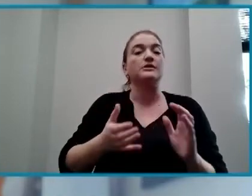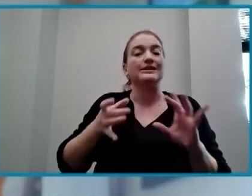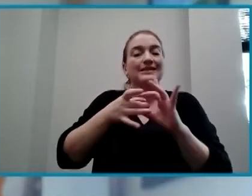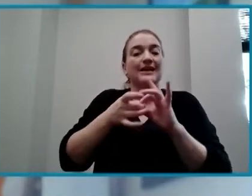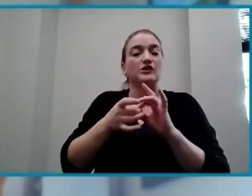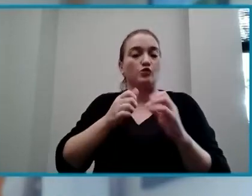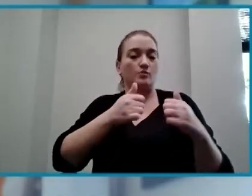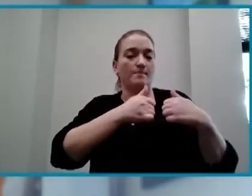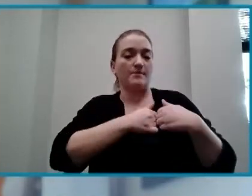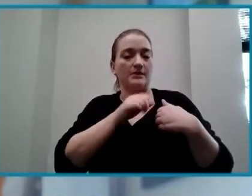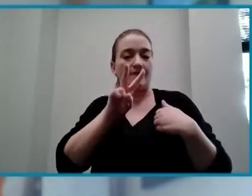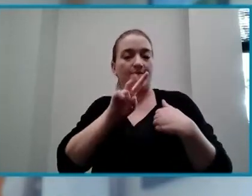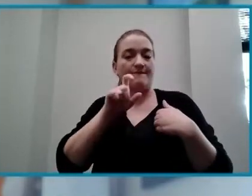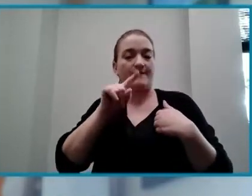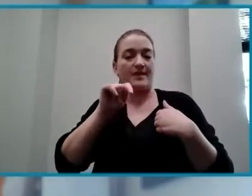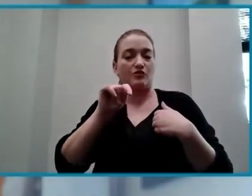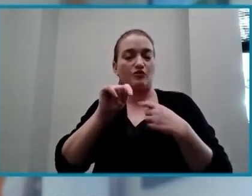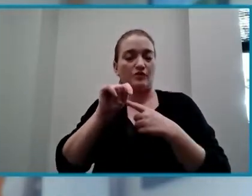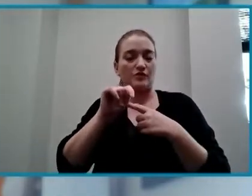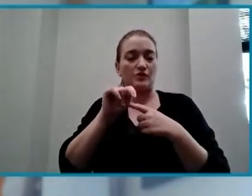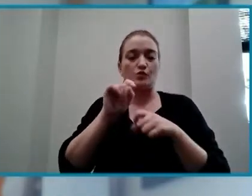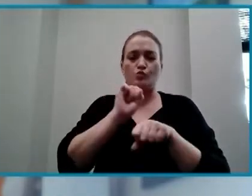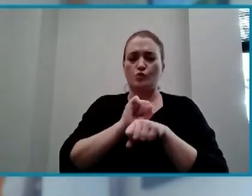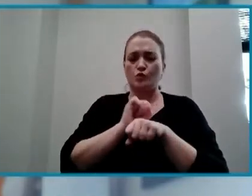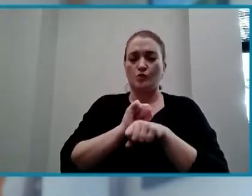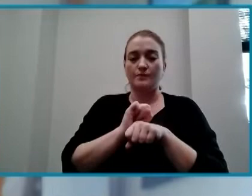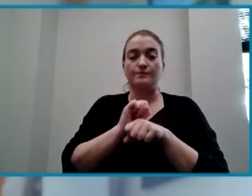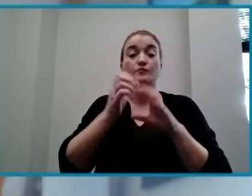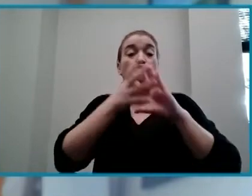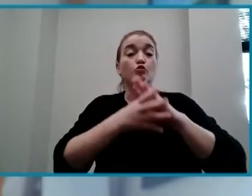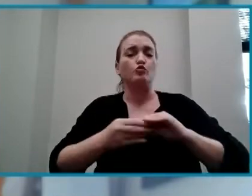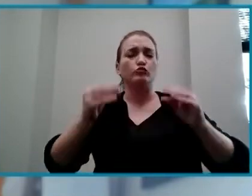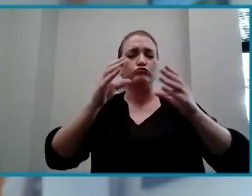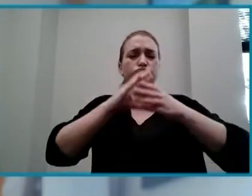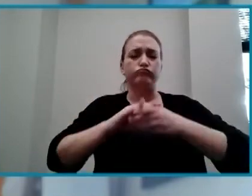a series of storytelling and audio production workshops, podcasting workshops,